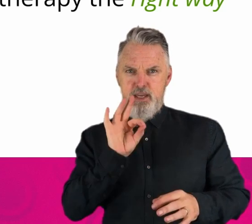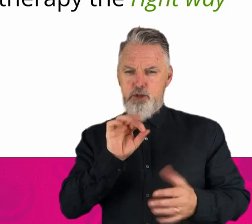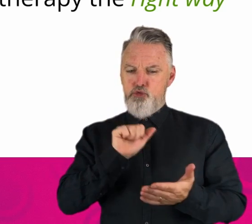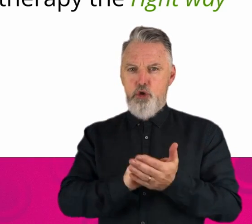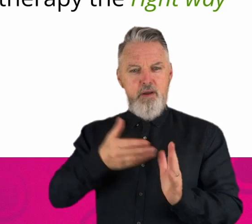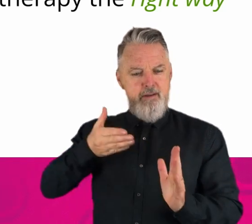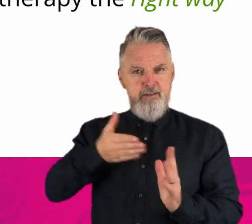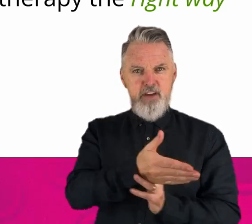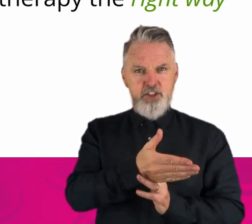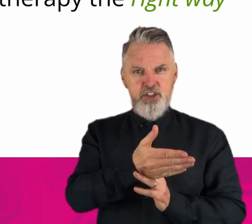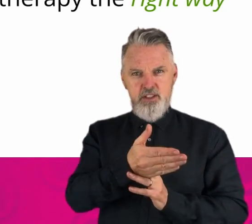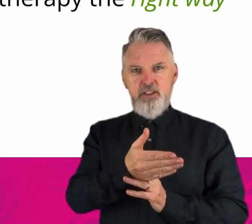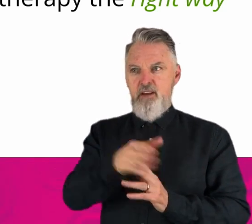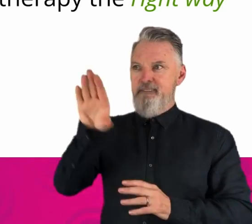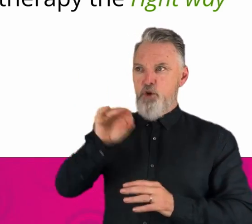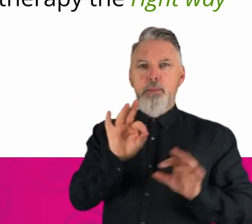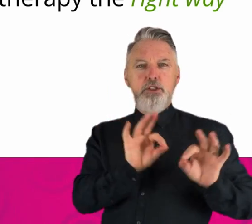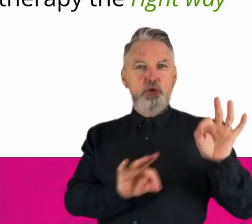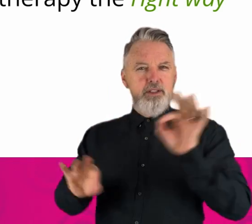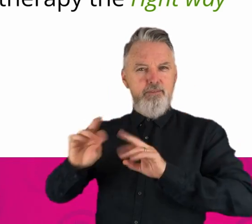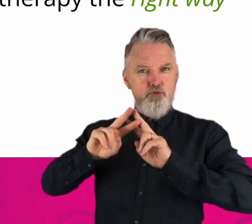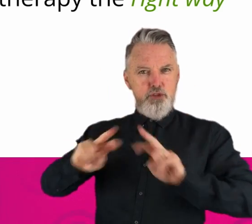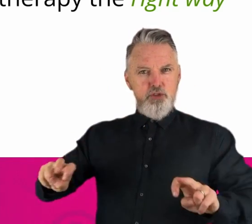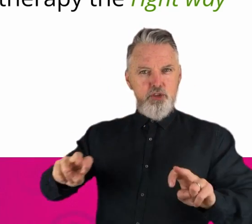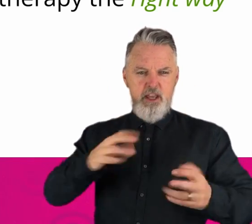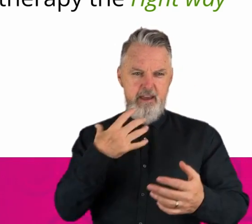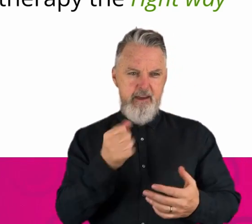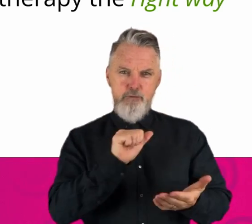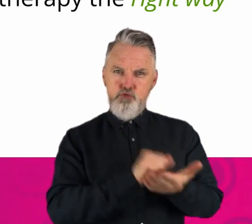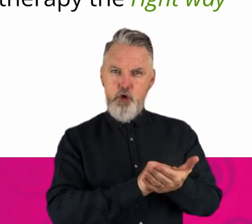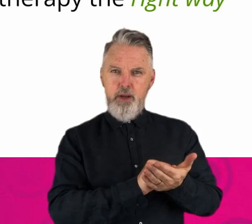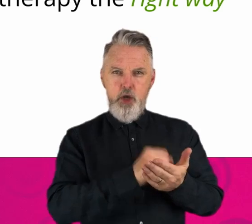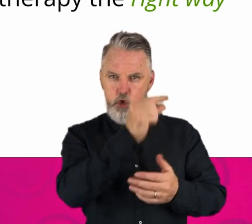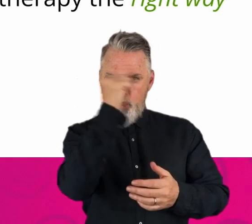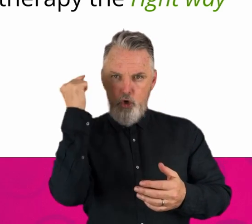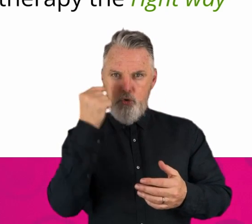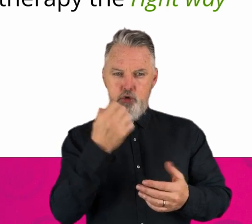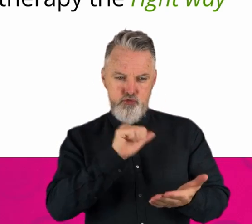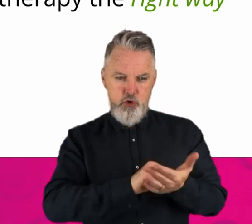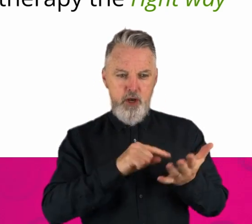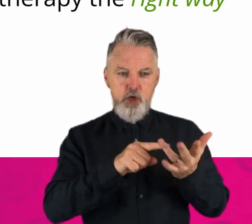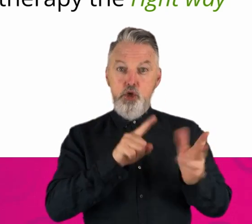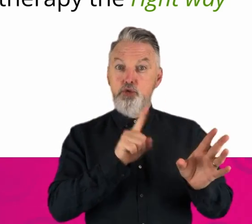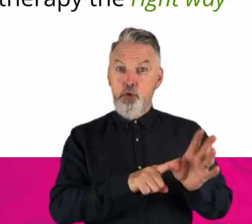that's based on science. Setting clear goals Finding toys that are carefully matched to these goals and lots of practice.